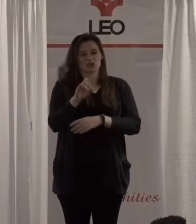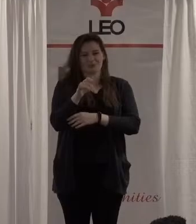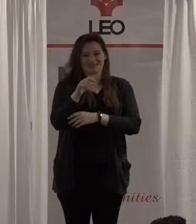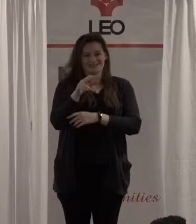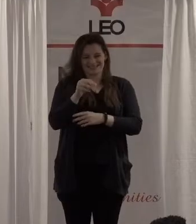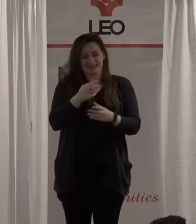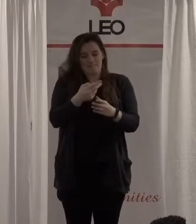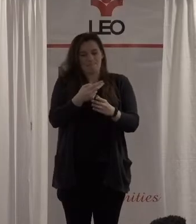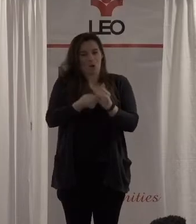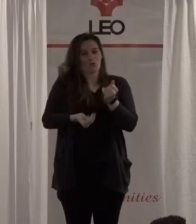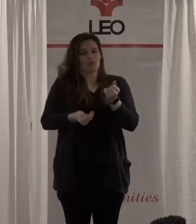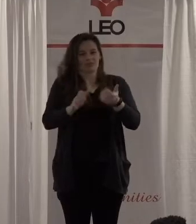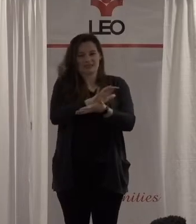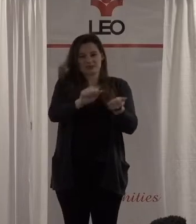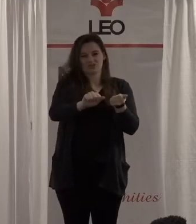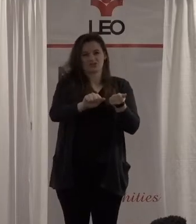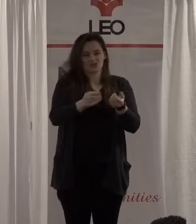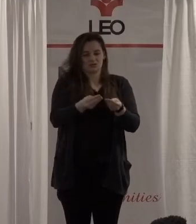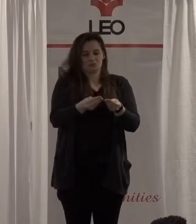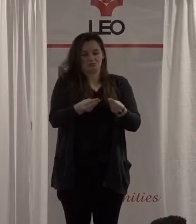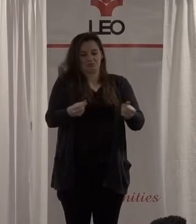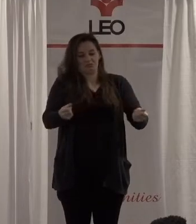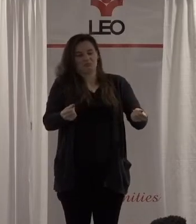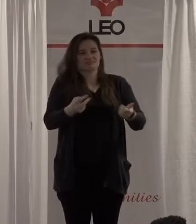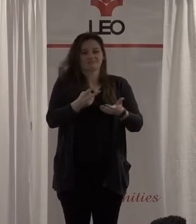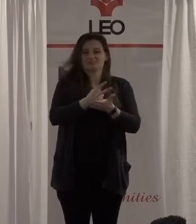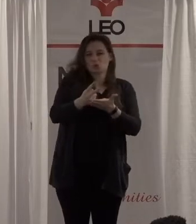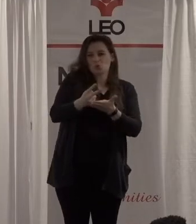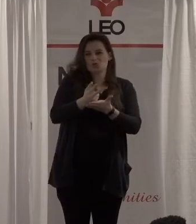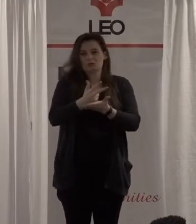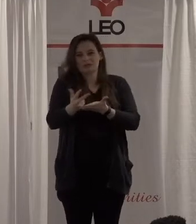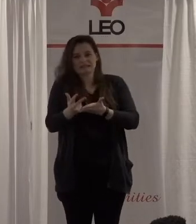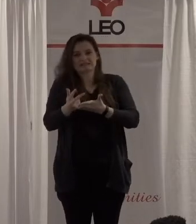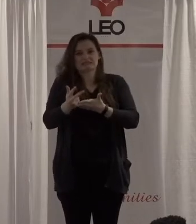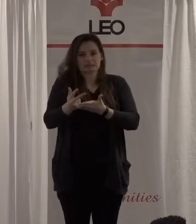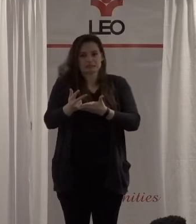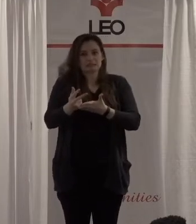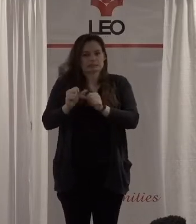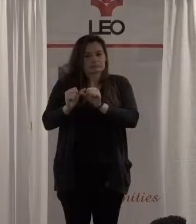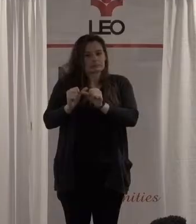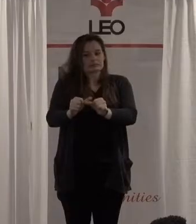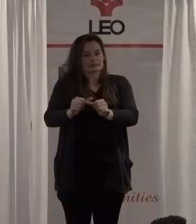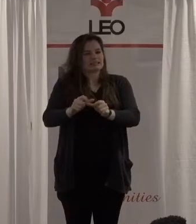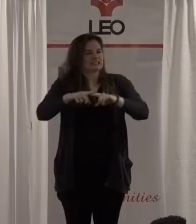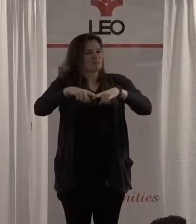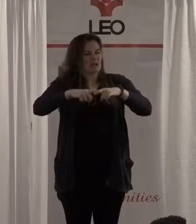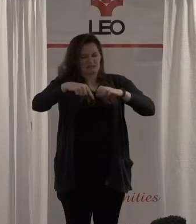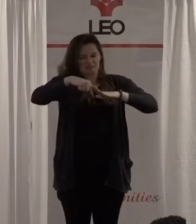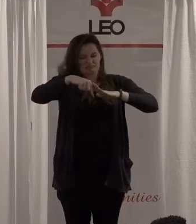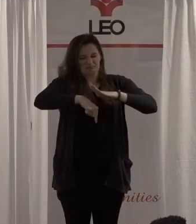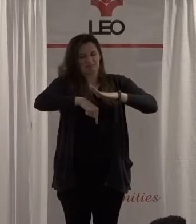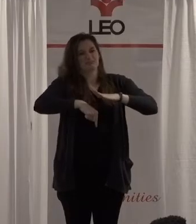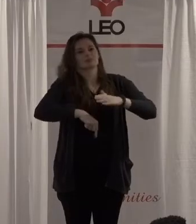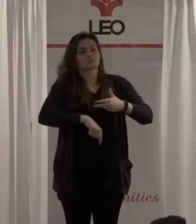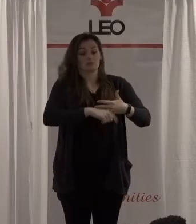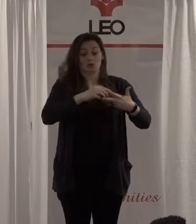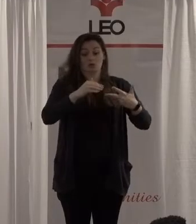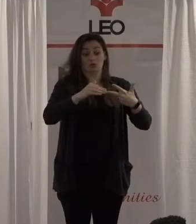IT TYPICALLY HEALS WITHIN TWO TO THREE WEEKS DEPENDING ON THE DEPTH OF IT. THIRD AND FOURTH DEGREE BURNS,